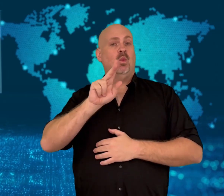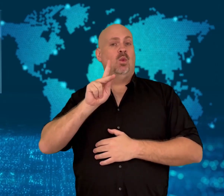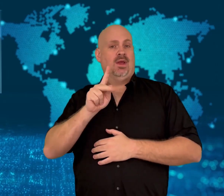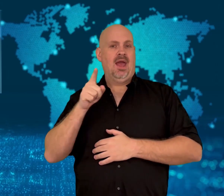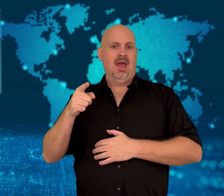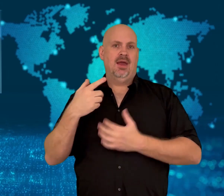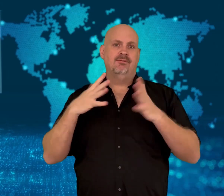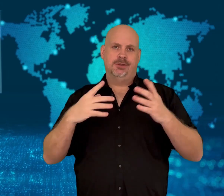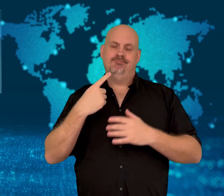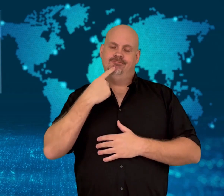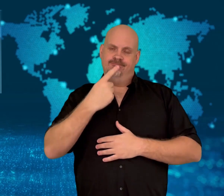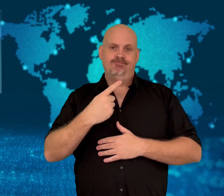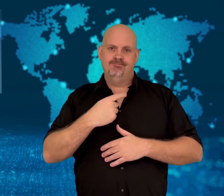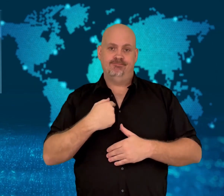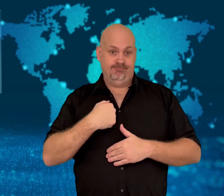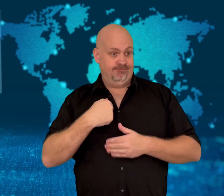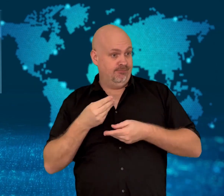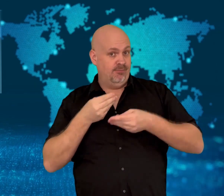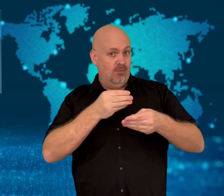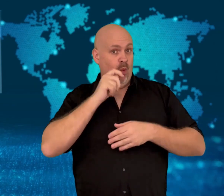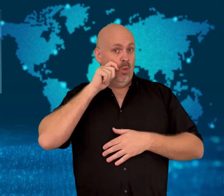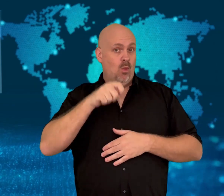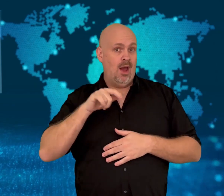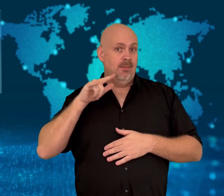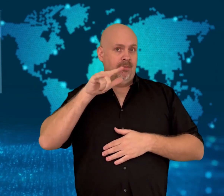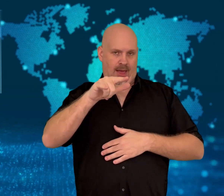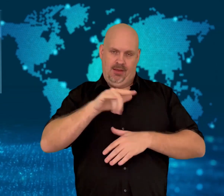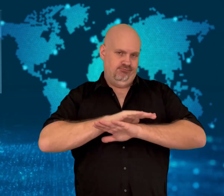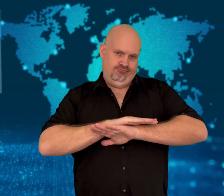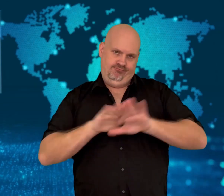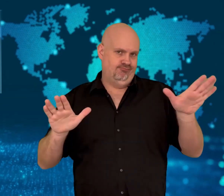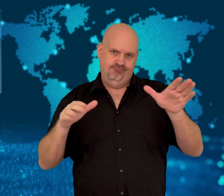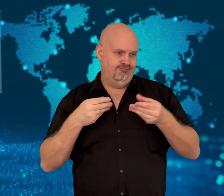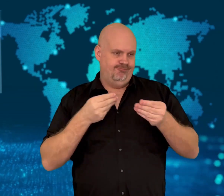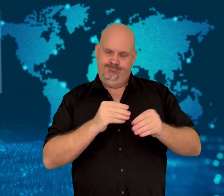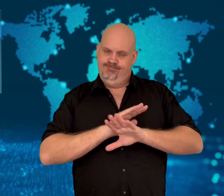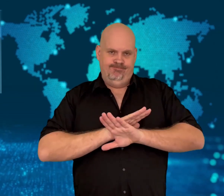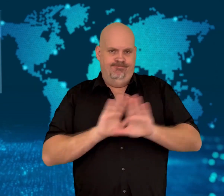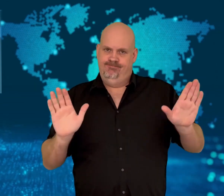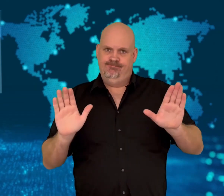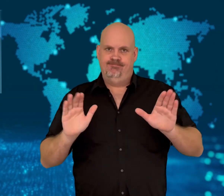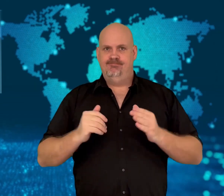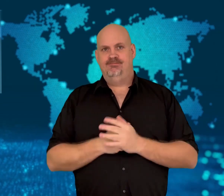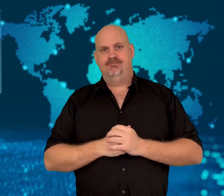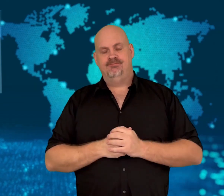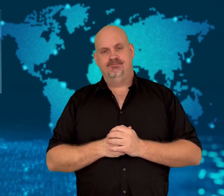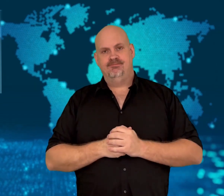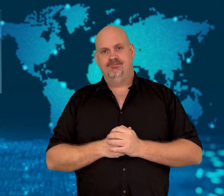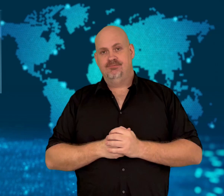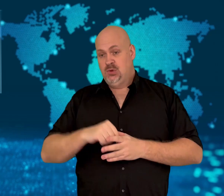The UK has made it clear that it would not send planes to Ukraine.